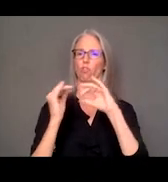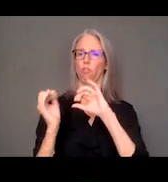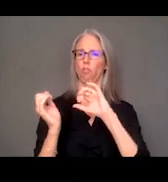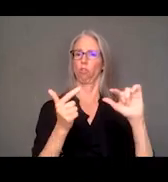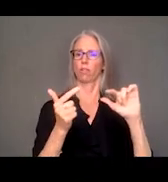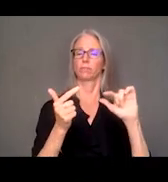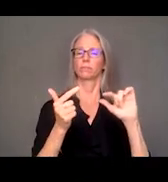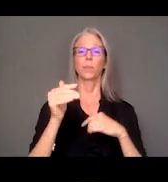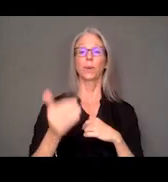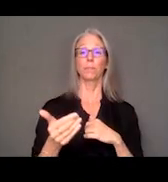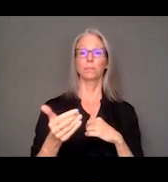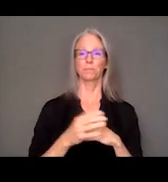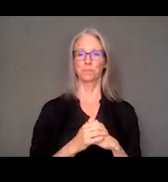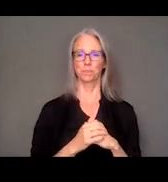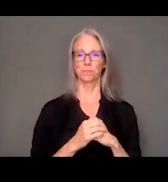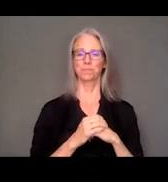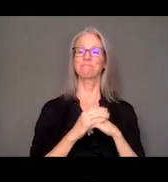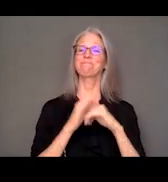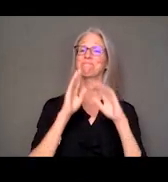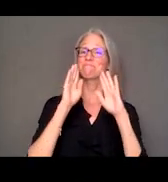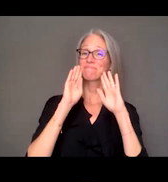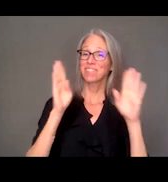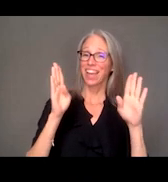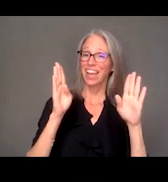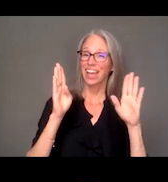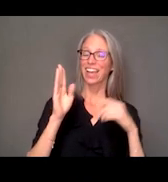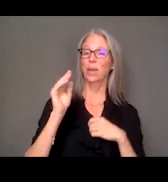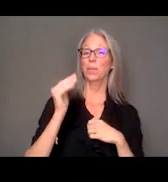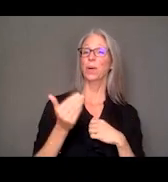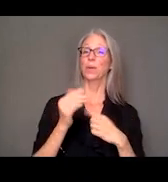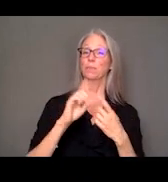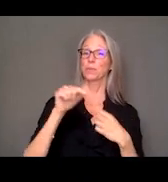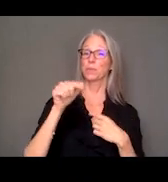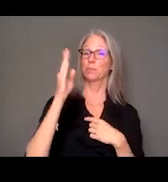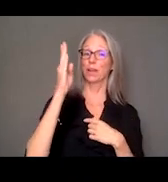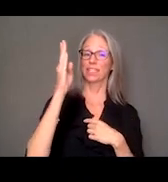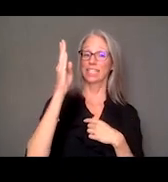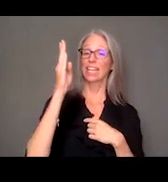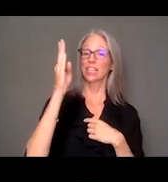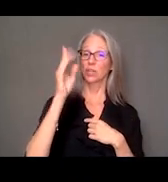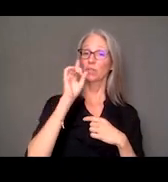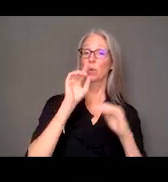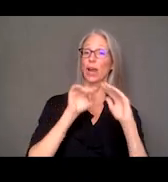Hi everyone and welcome to the presentation of Accessibility with Kartus. I'm Philip Oligny,